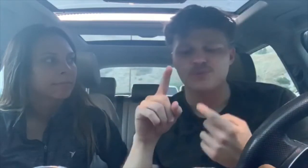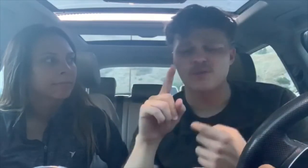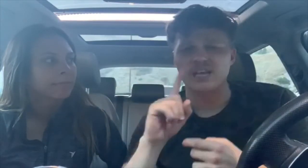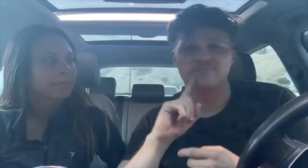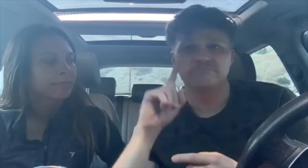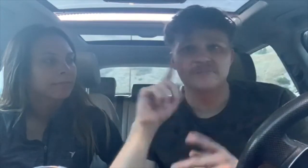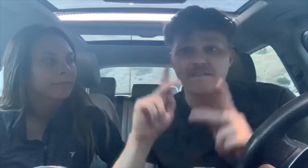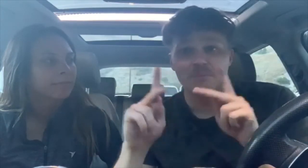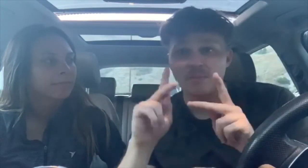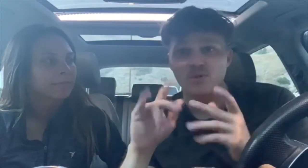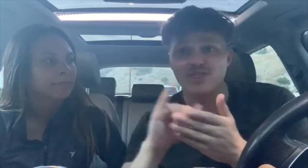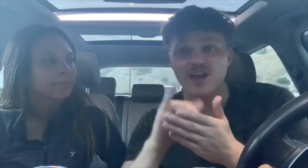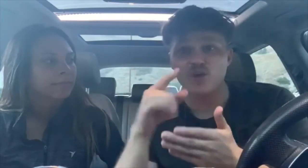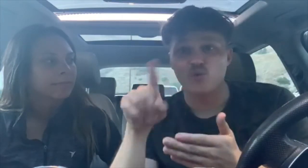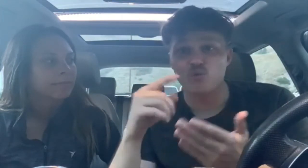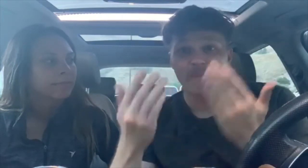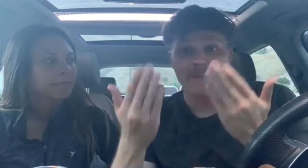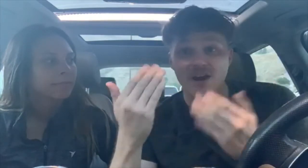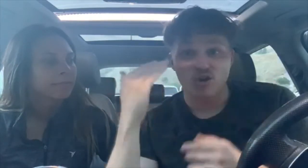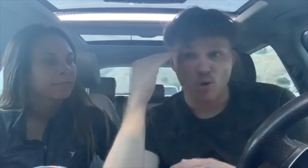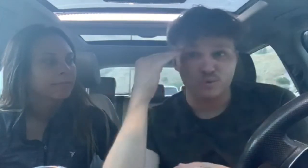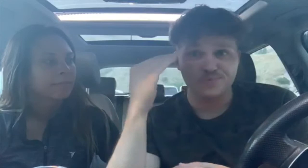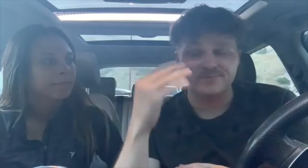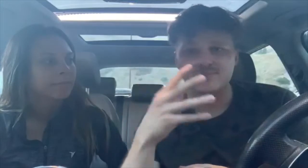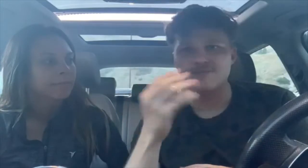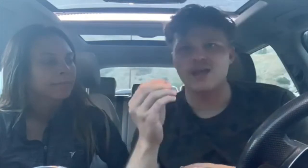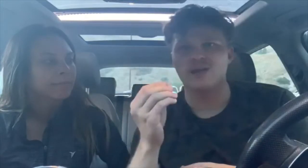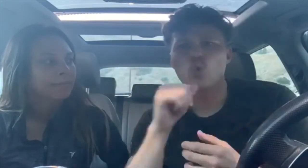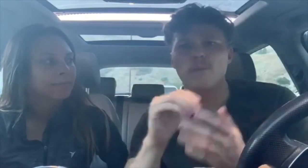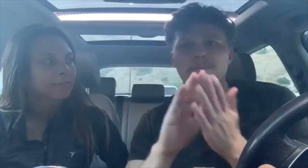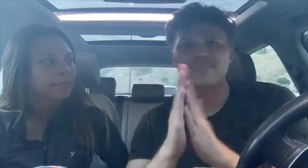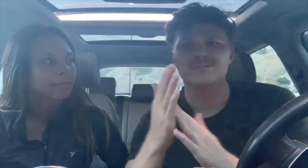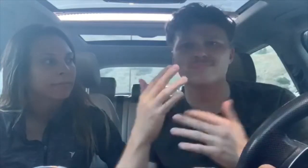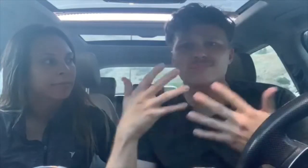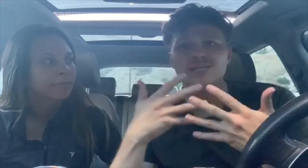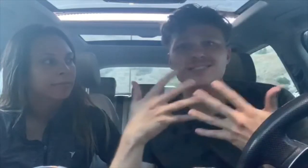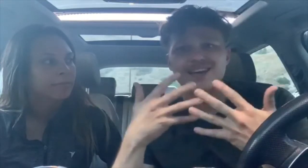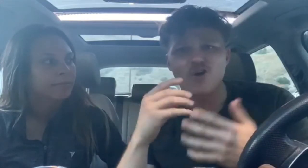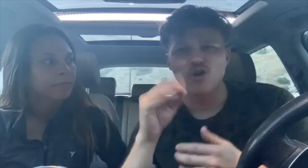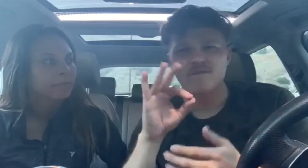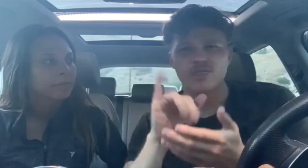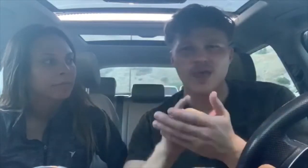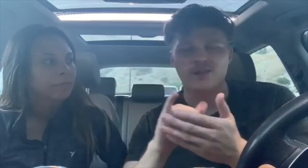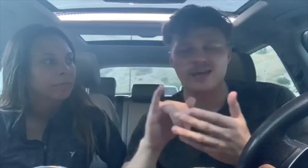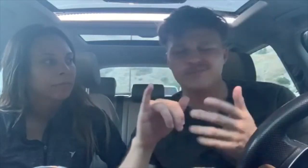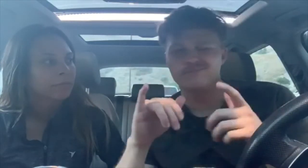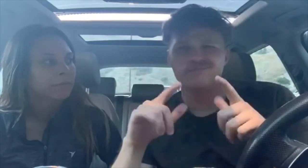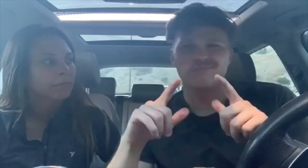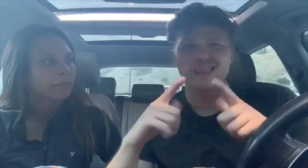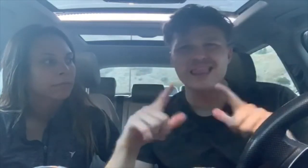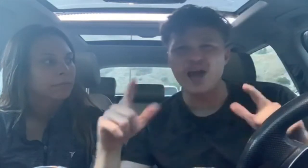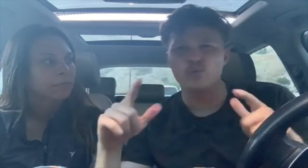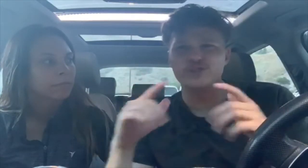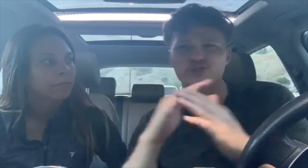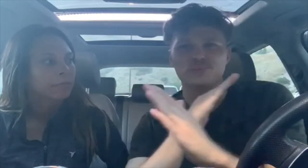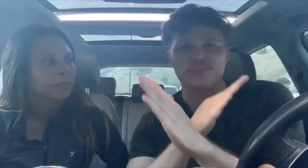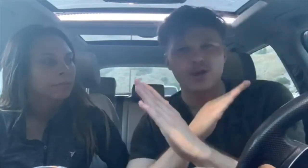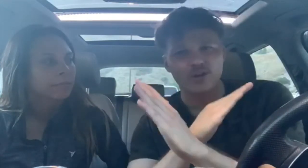Deaf people that you possibly know And to not be scared of that possible language barrier